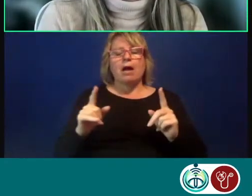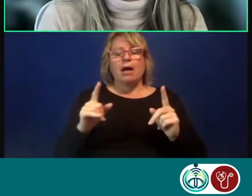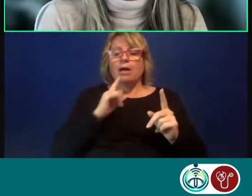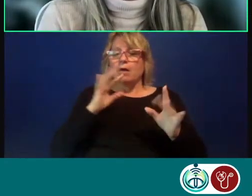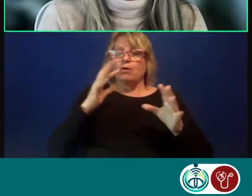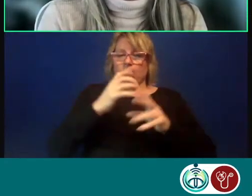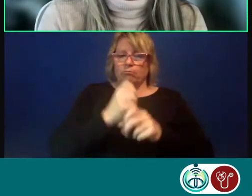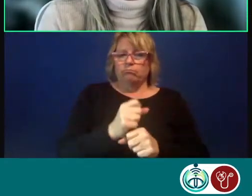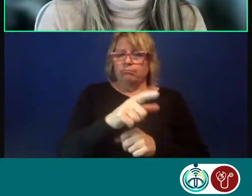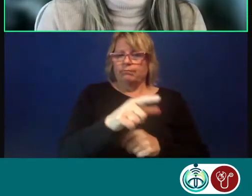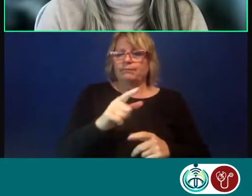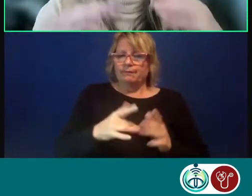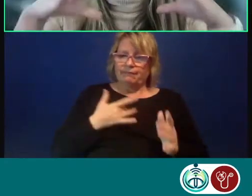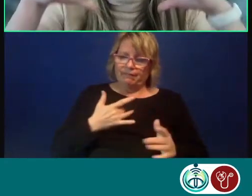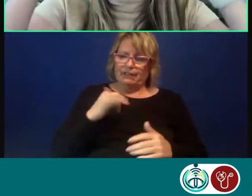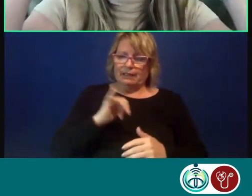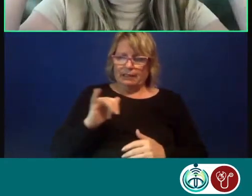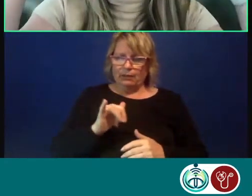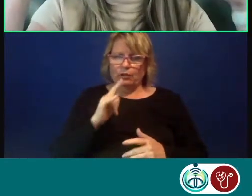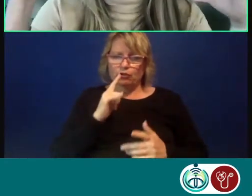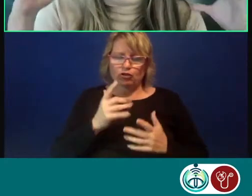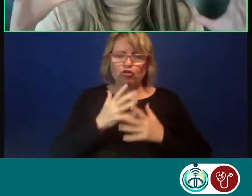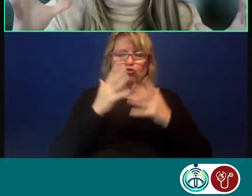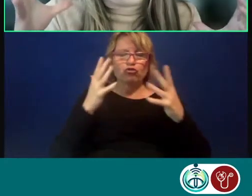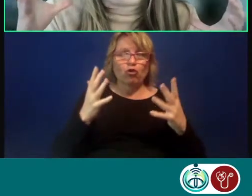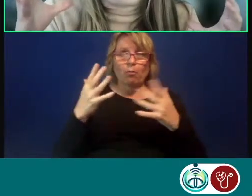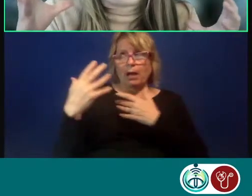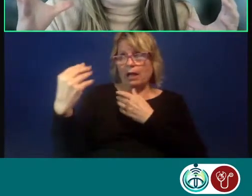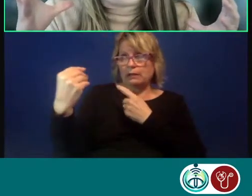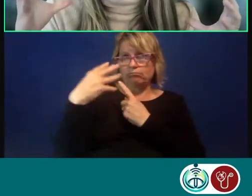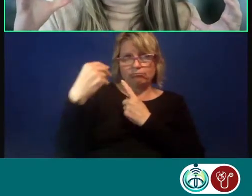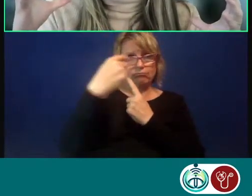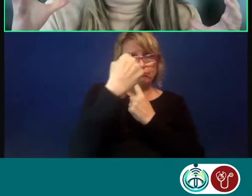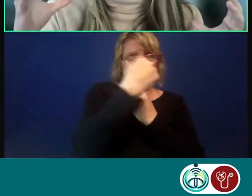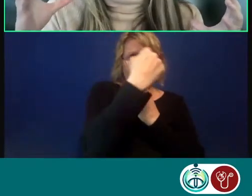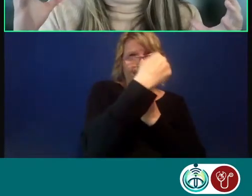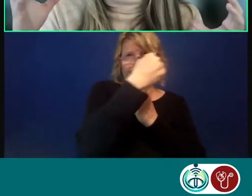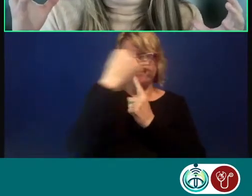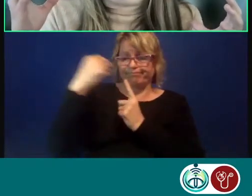what it feels like to have so much external stimuli going on around you that you can't